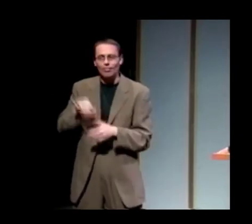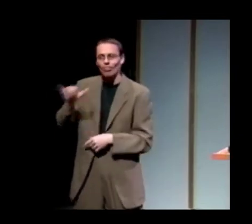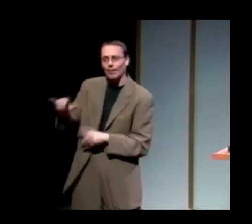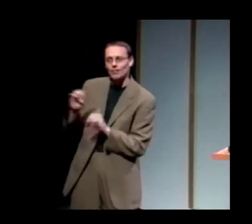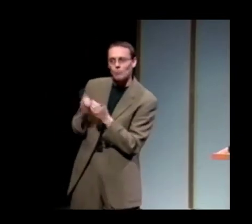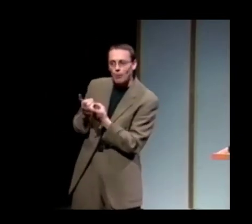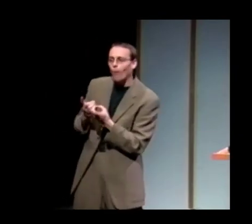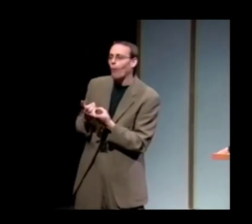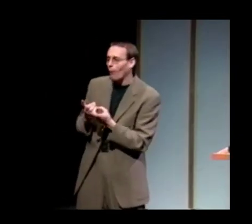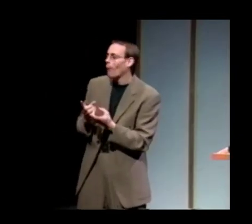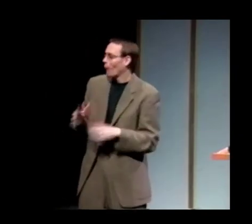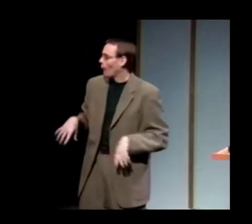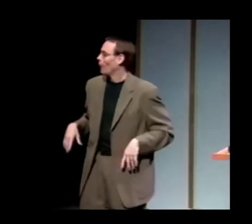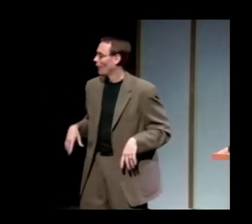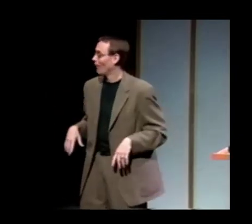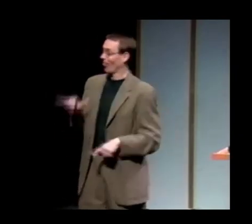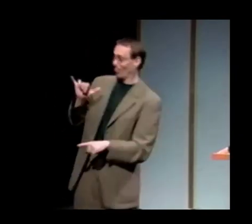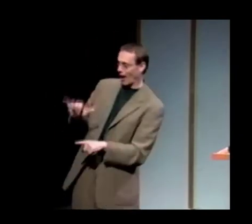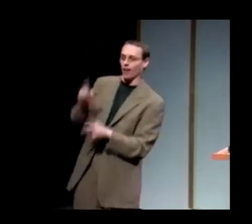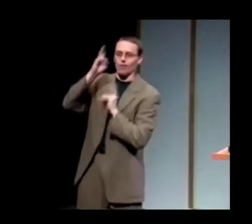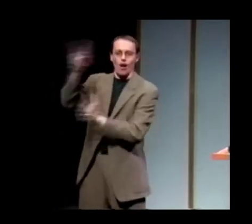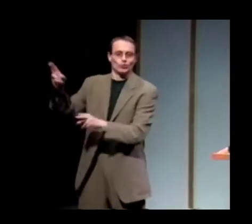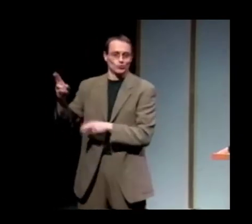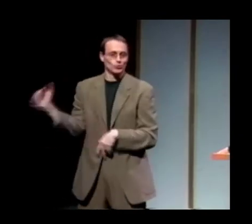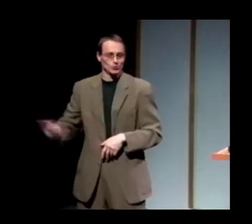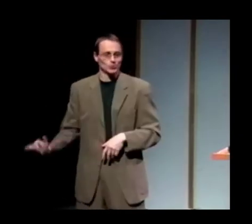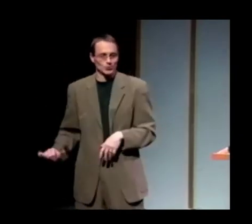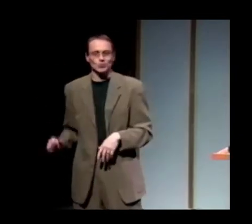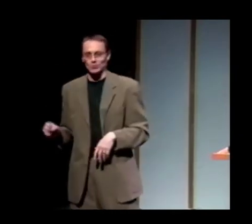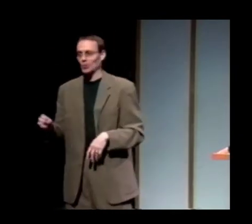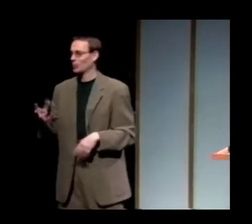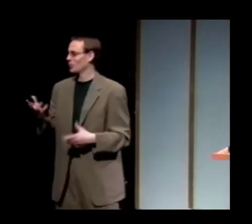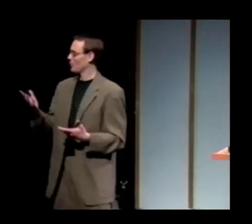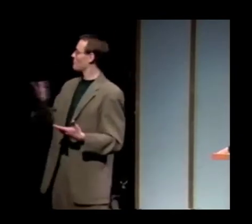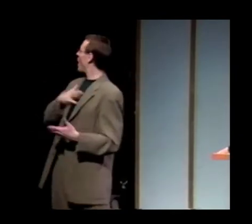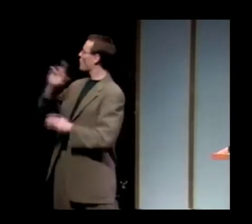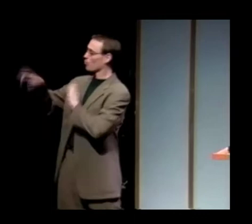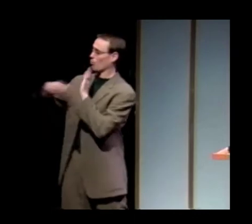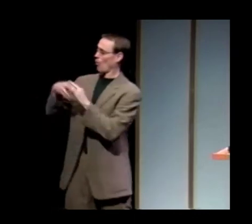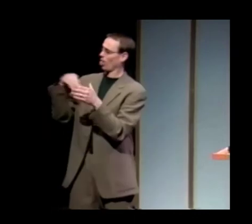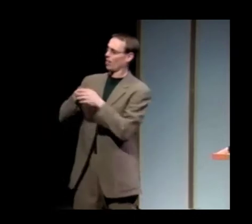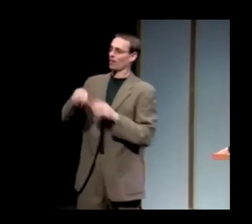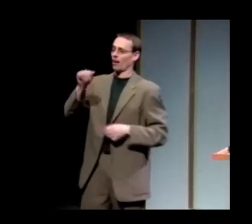I AM THE ONLY HEARING PERSON IN THAT DEPARTMENT, AND THAT'S AN HONOR, TOO.